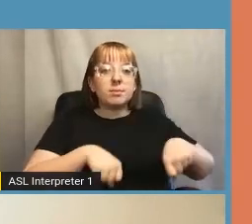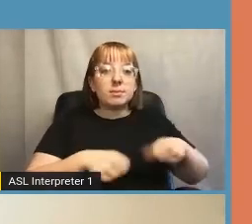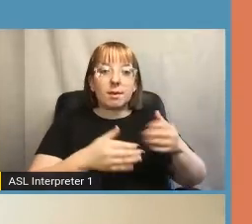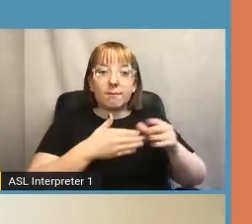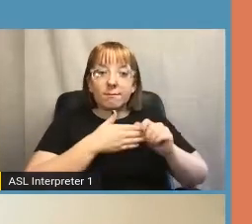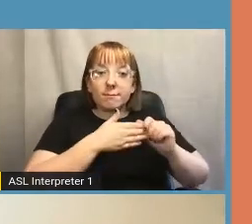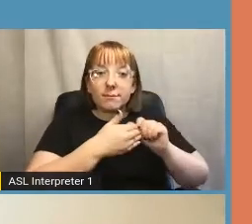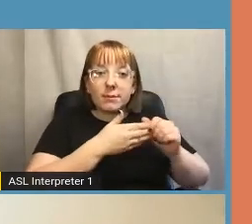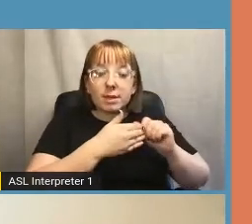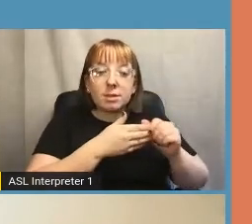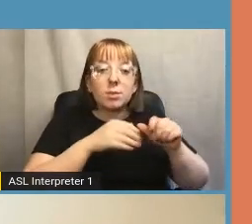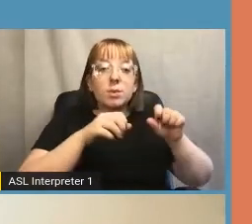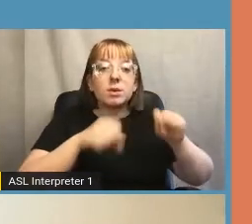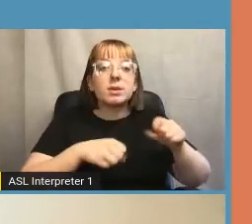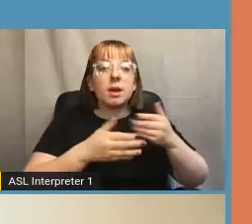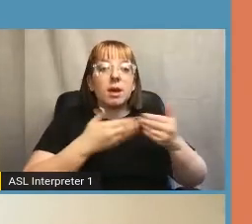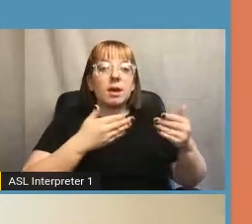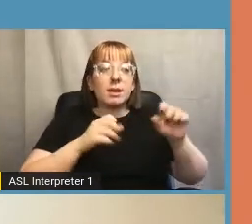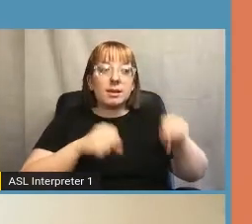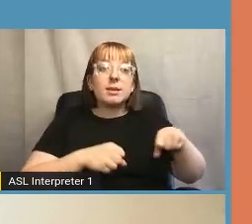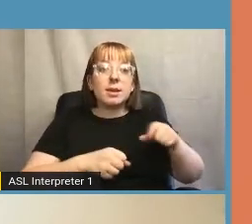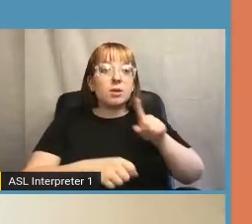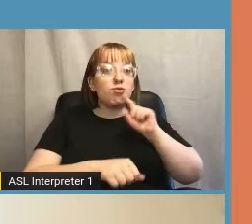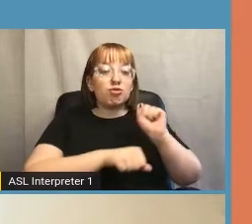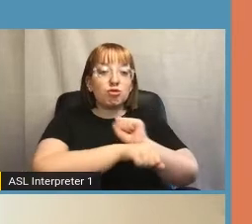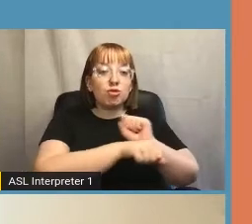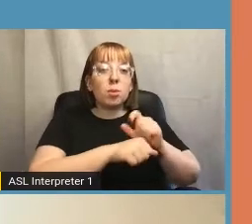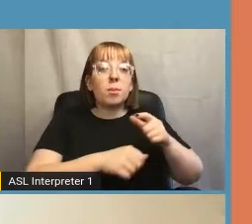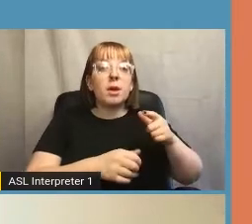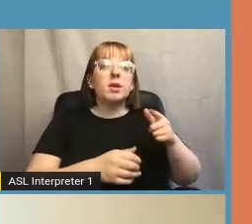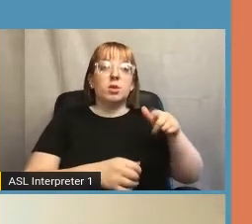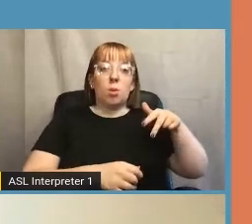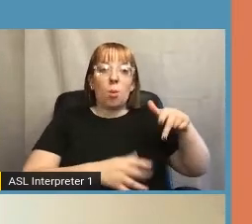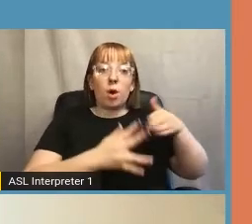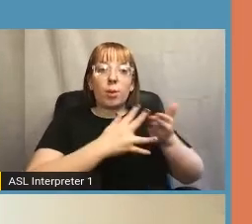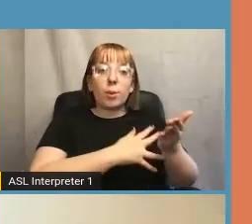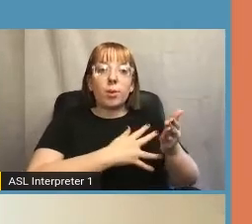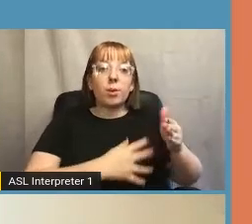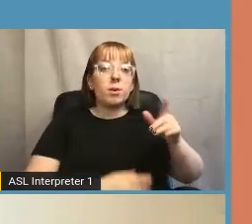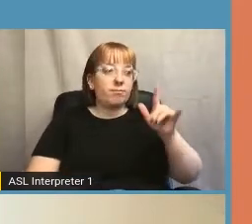objects you can walk through them so you could have something that appears to be solid and um